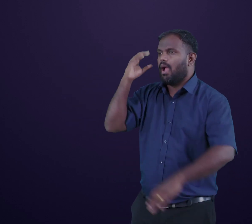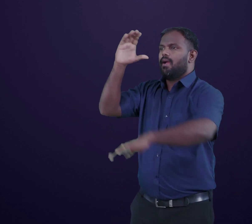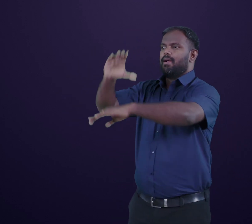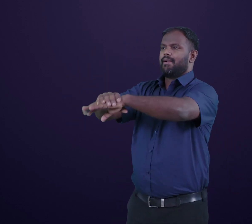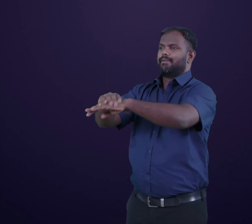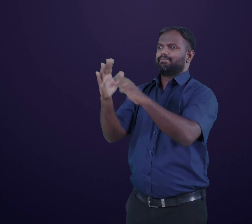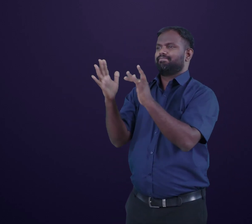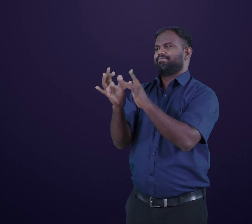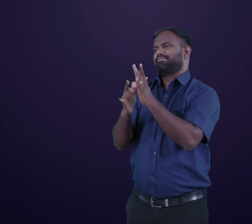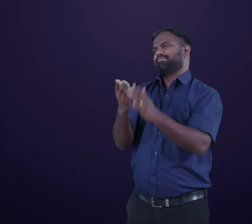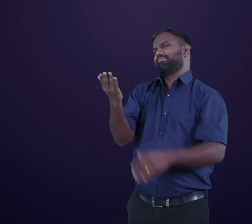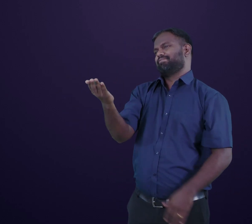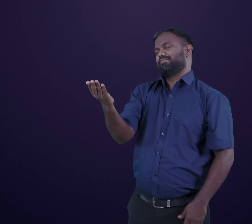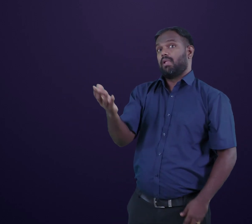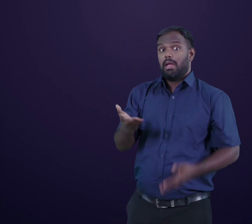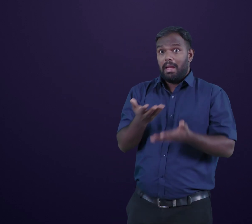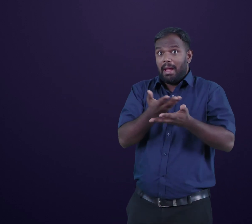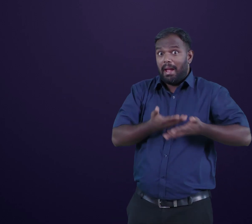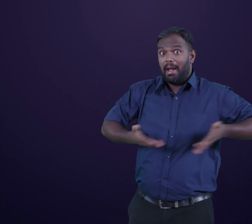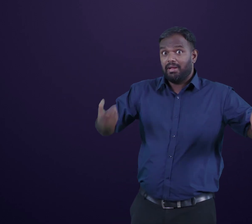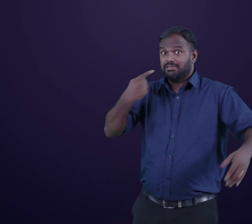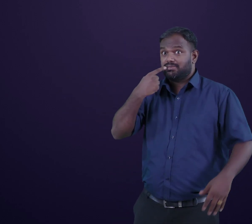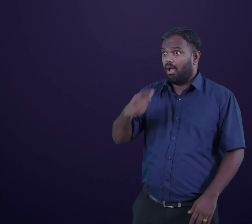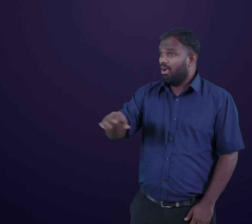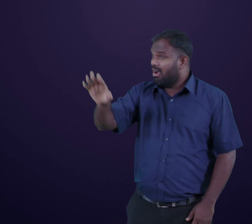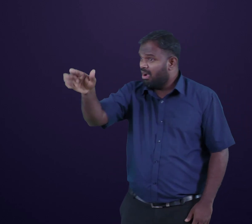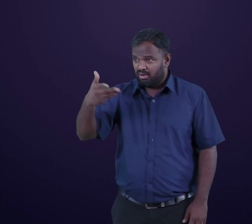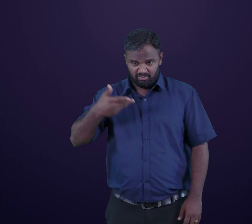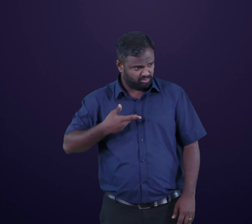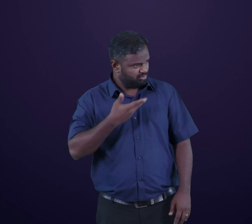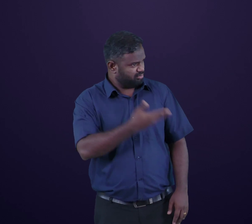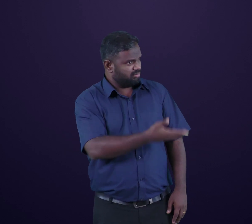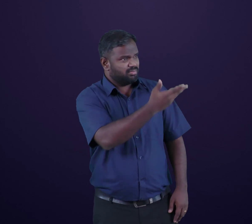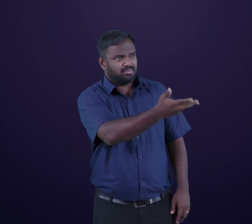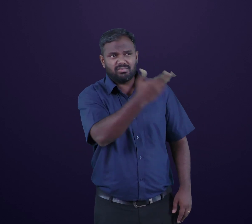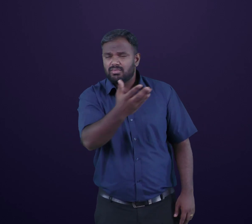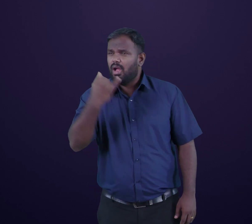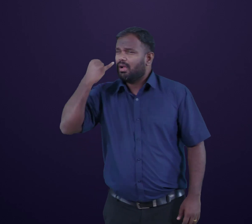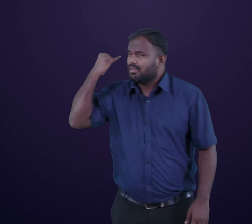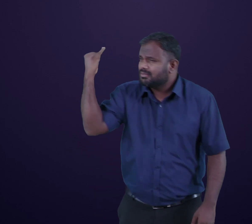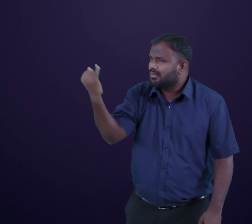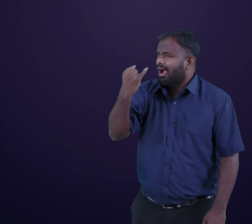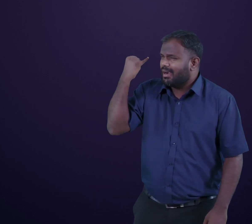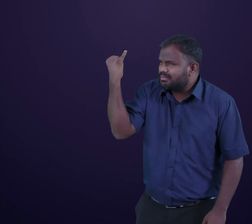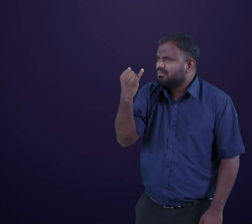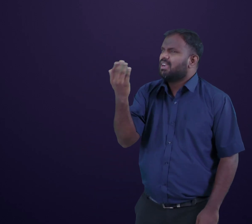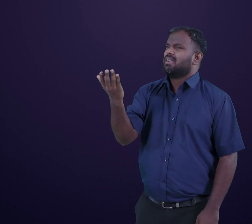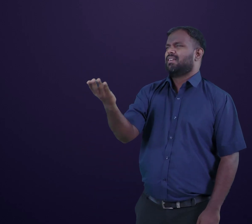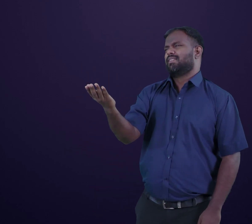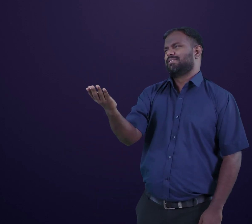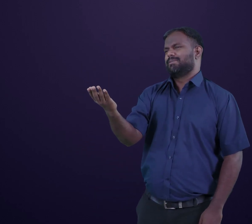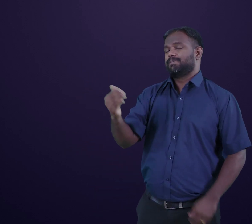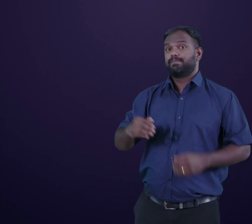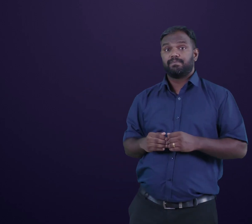When they found him, they said, “Everyone is looking for you!”